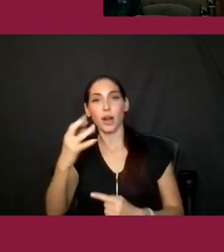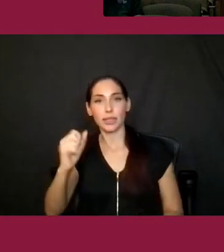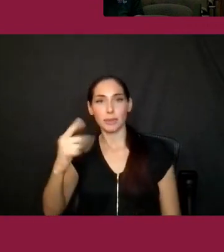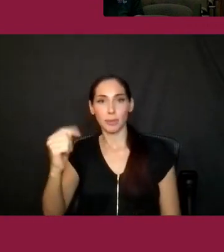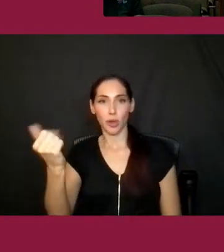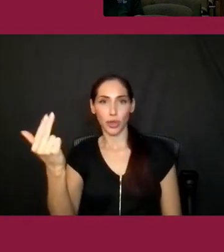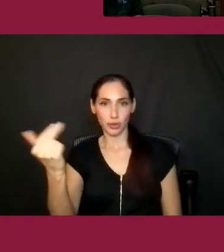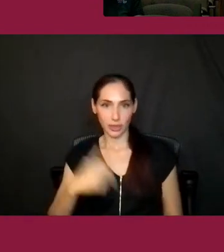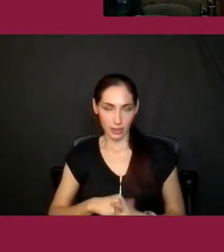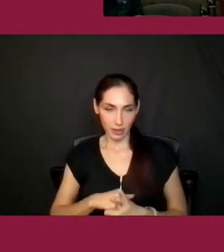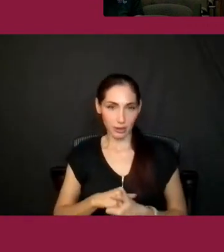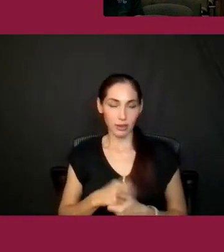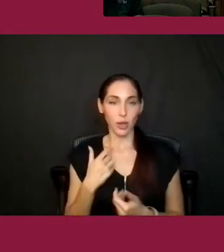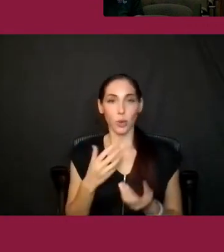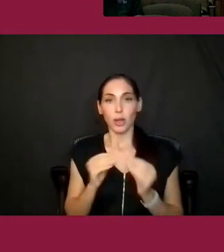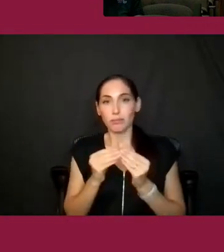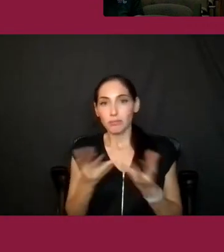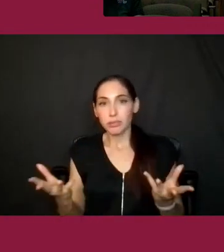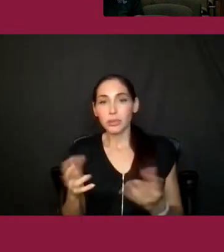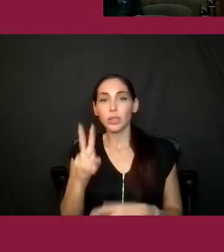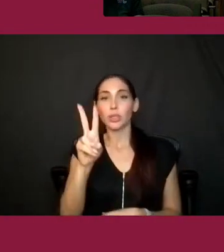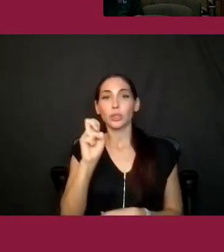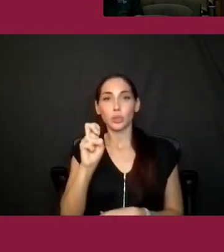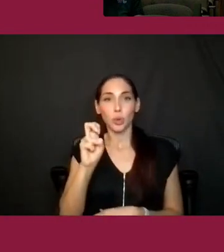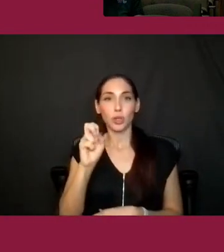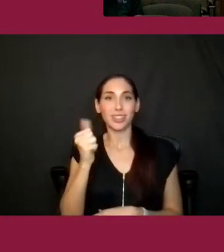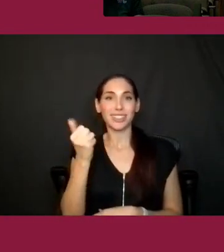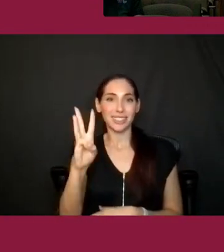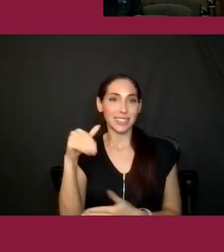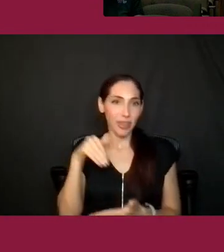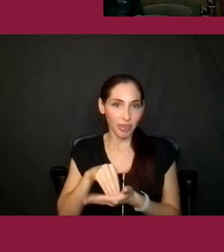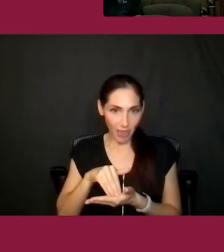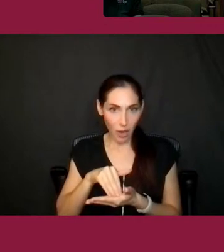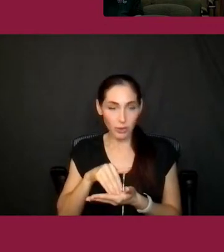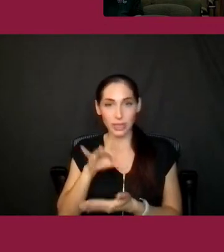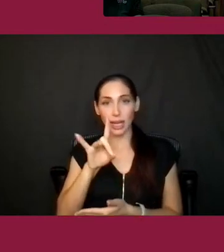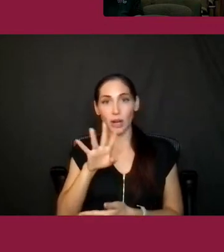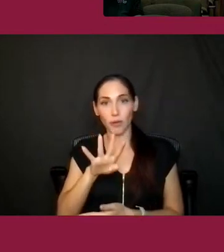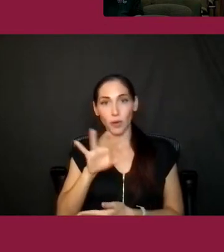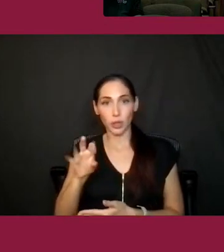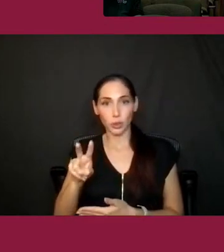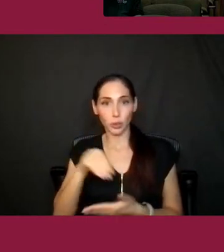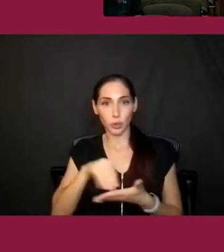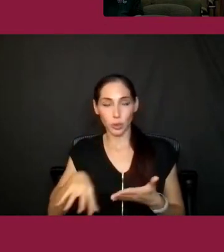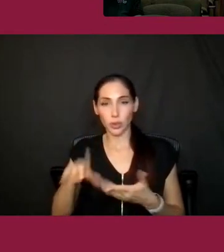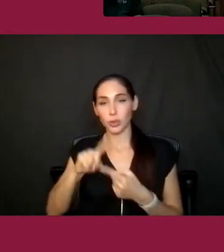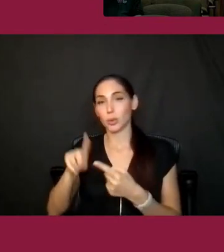We disbursed $216,842 to about 195 students.